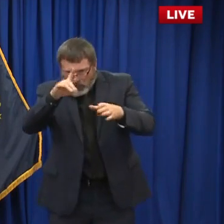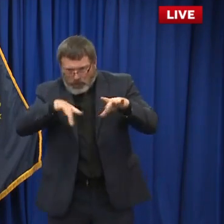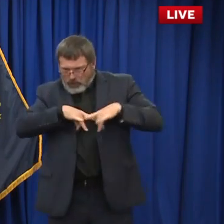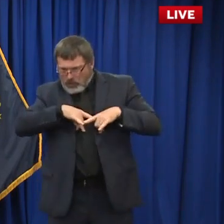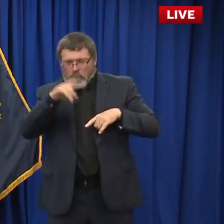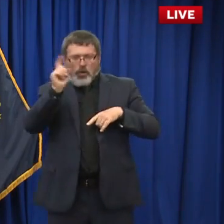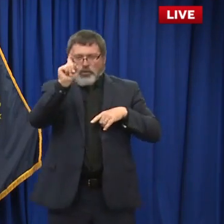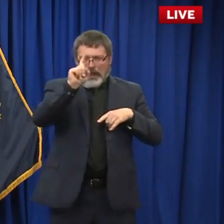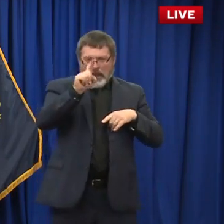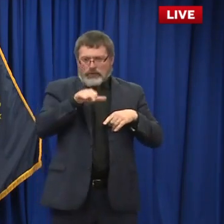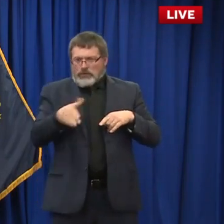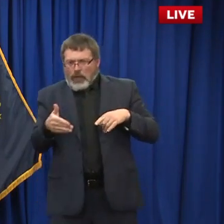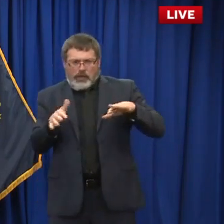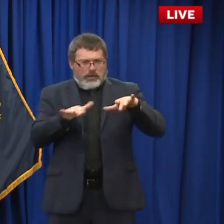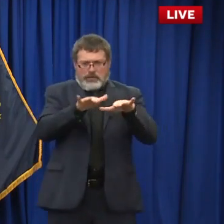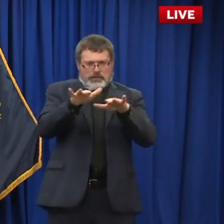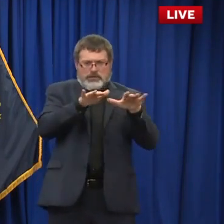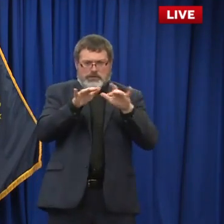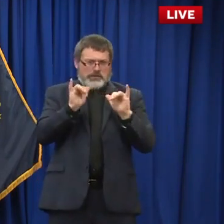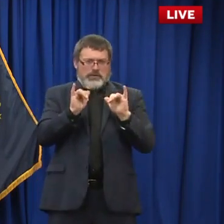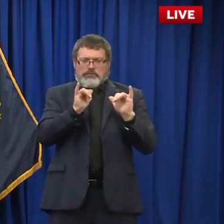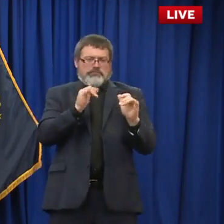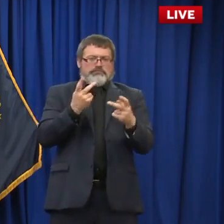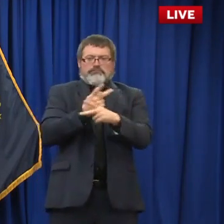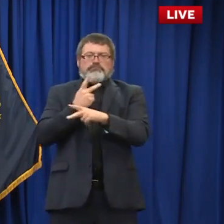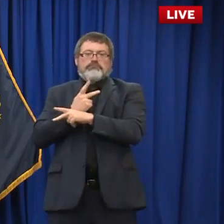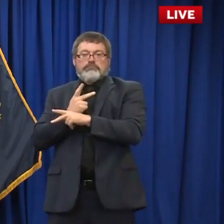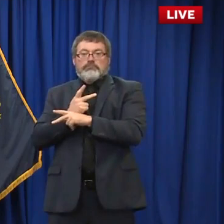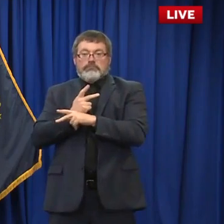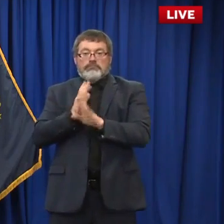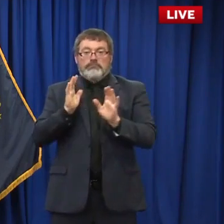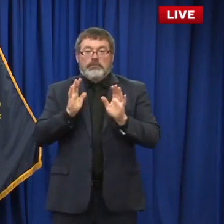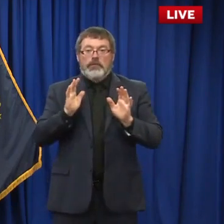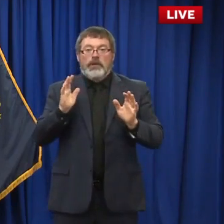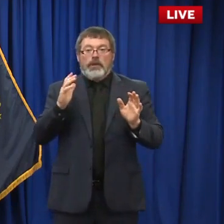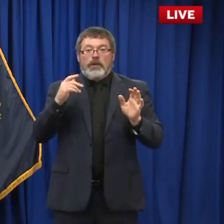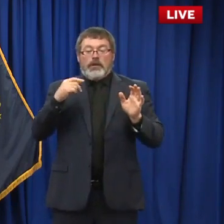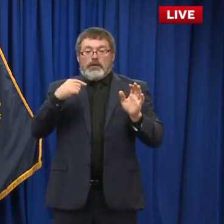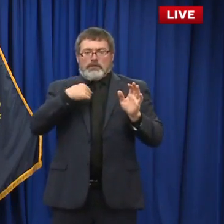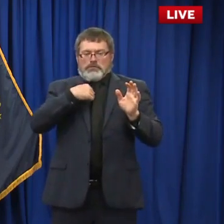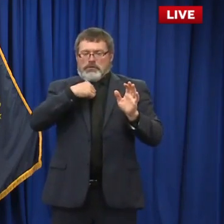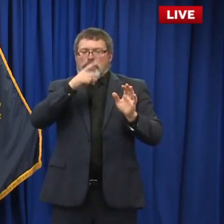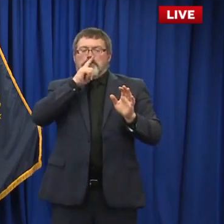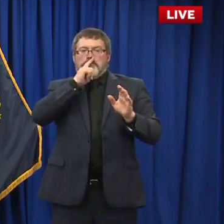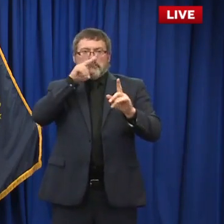THAT HAD COVID HAND THAT IT HAD -- AND THAT IT HAD NOTHING TO DO WITH THE WORKPLACE.